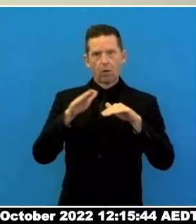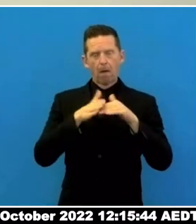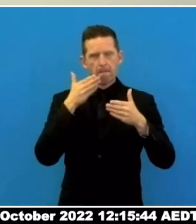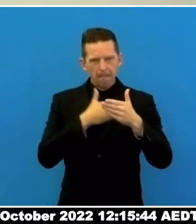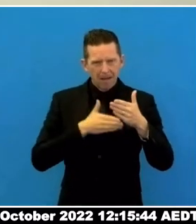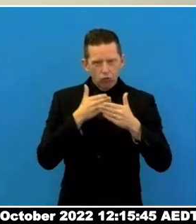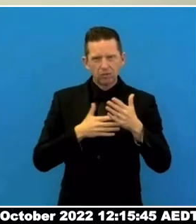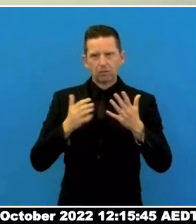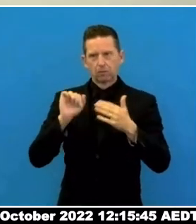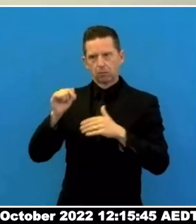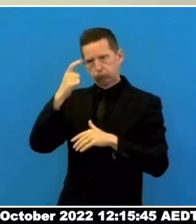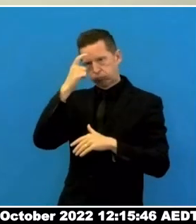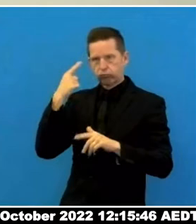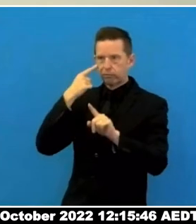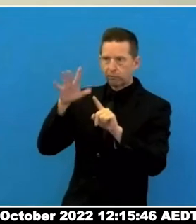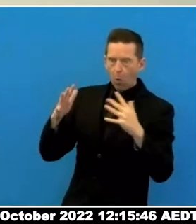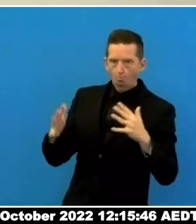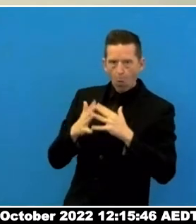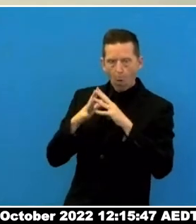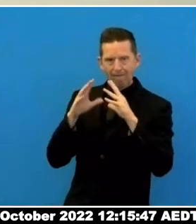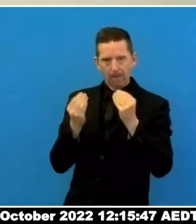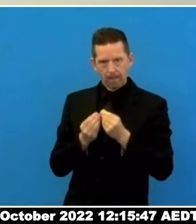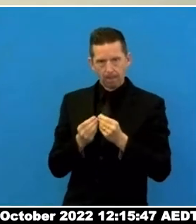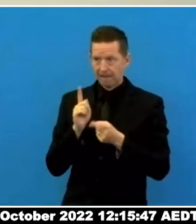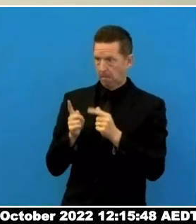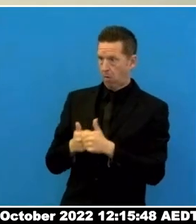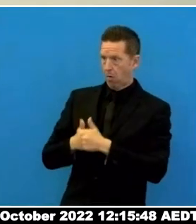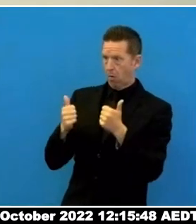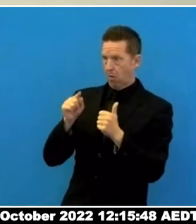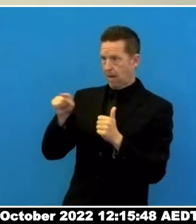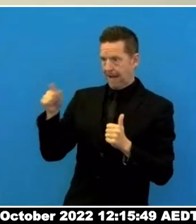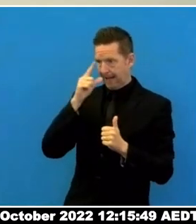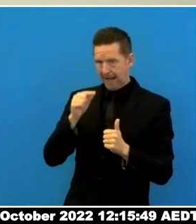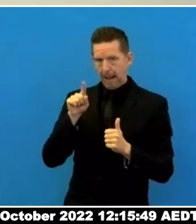And so often it is, which is fantastic, but systemically, it often is not.